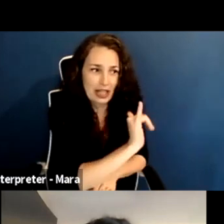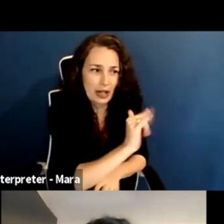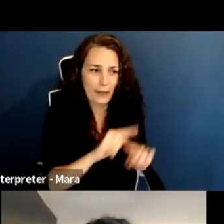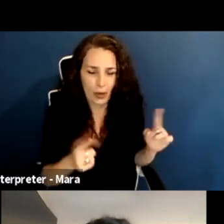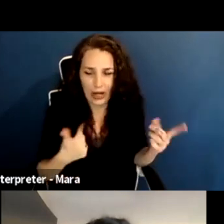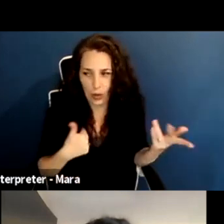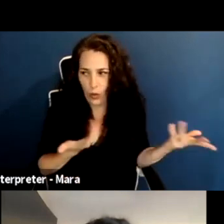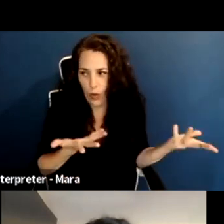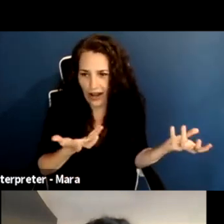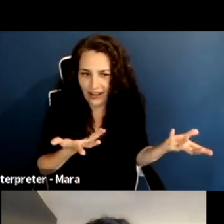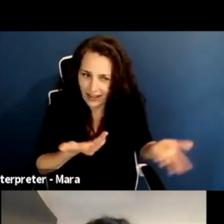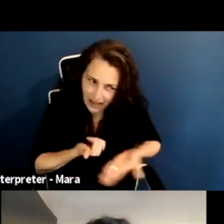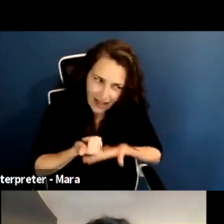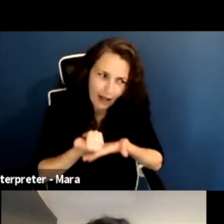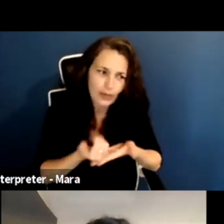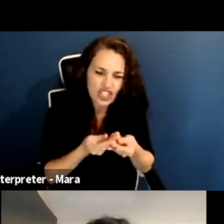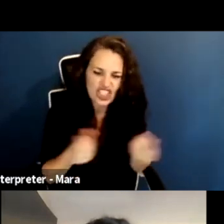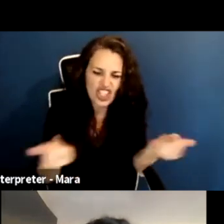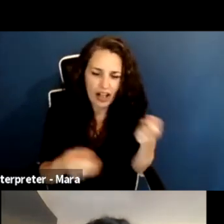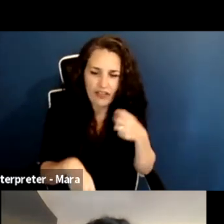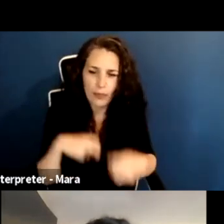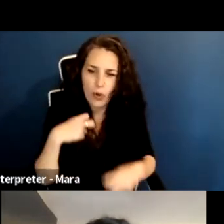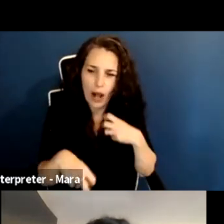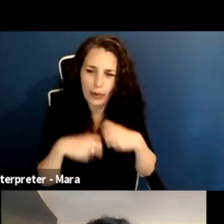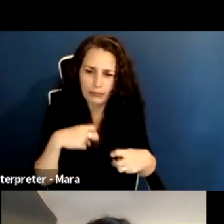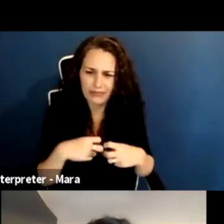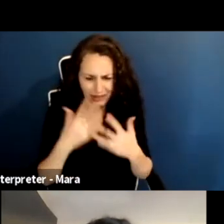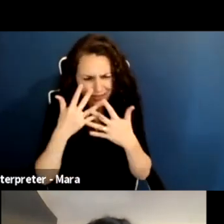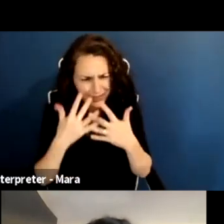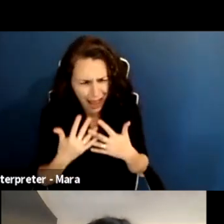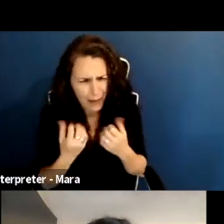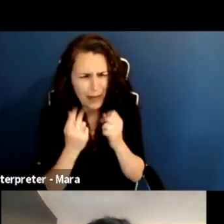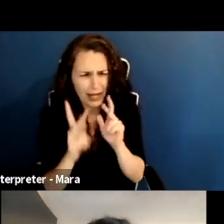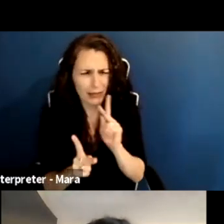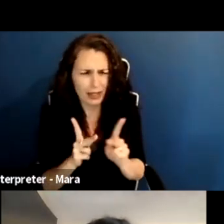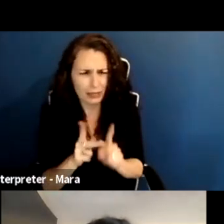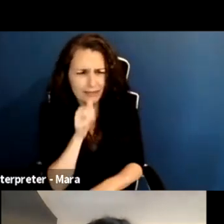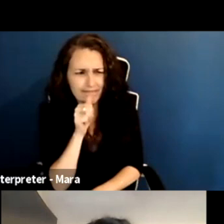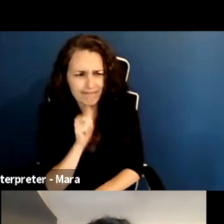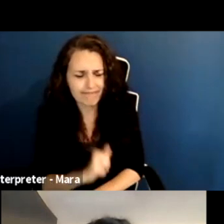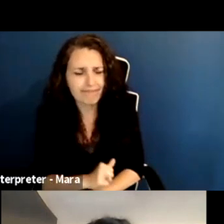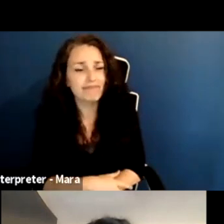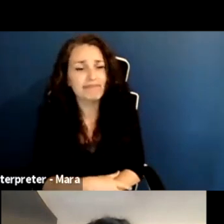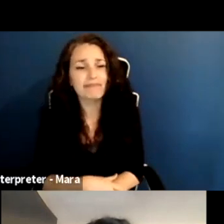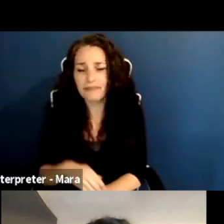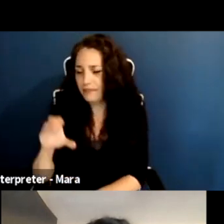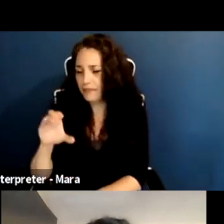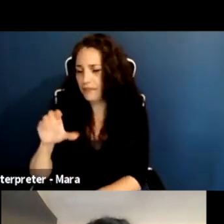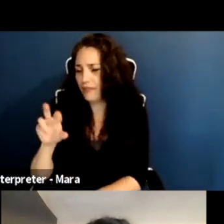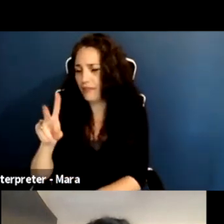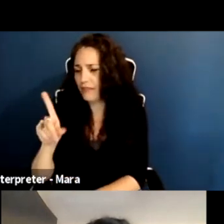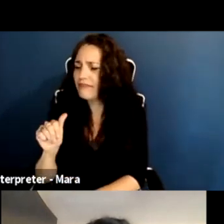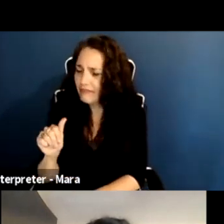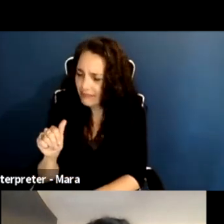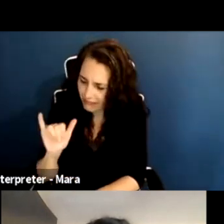that a lot of people are sadly suffering from. Absolutely, you mentioned in the course of your episode